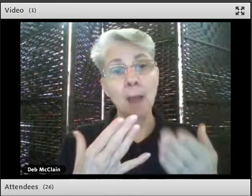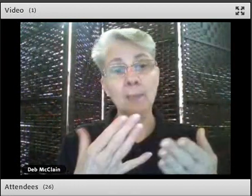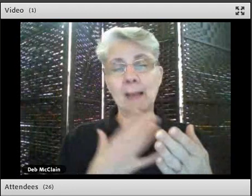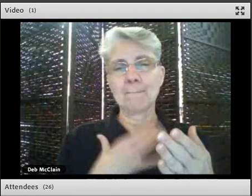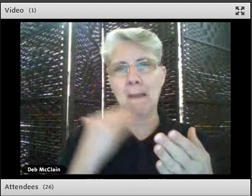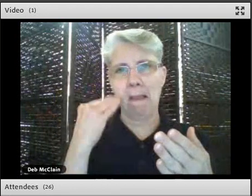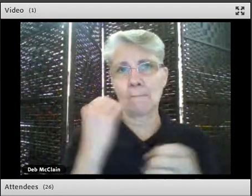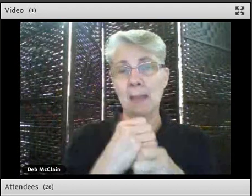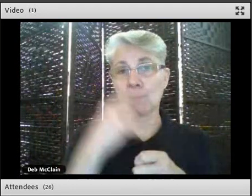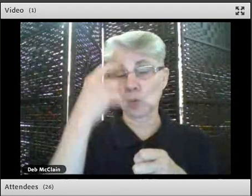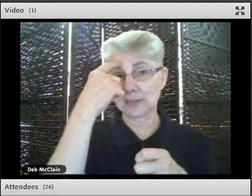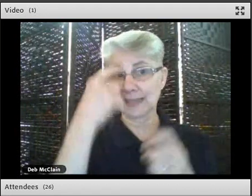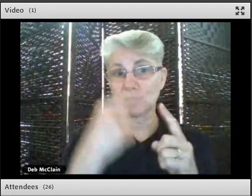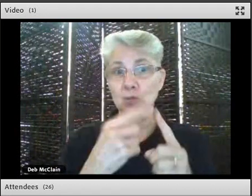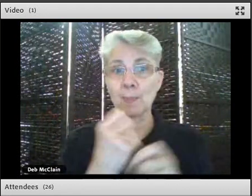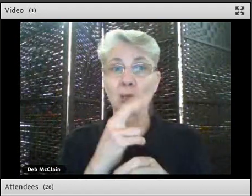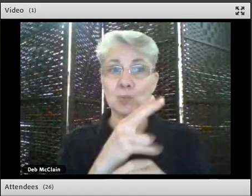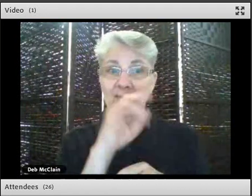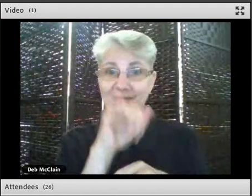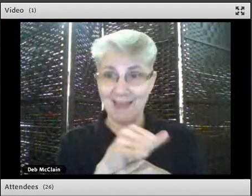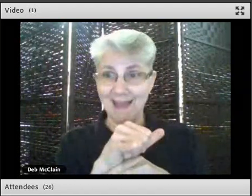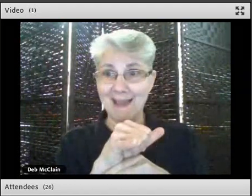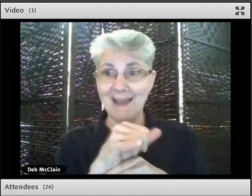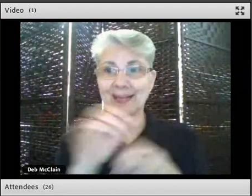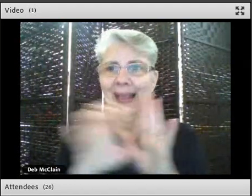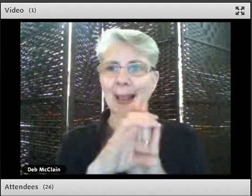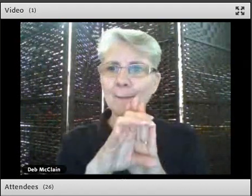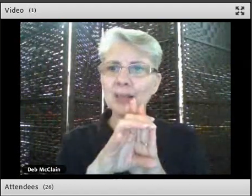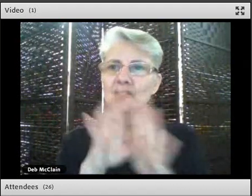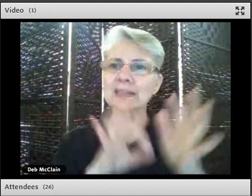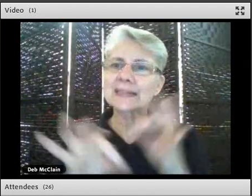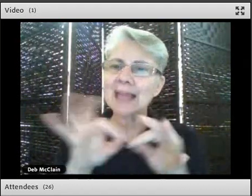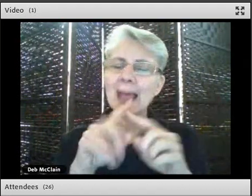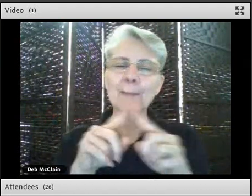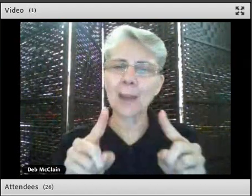is to use the textual information, so what we see over here on the screen.